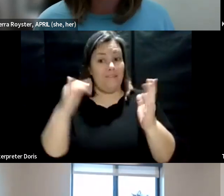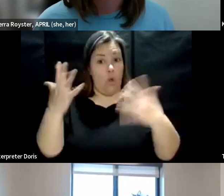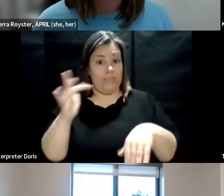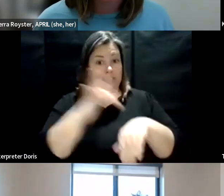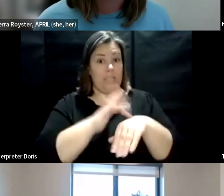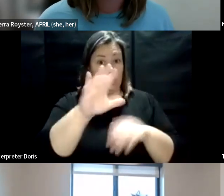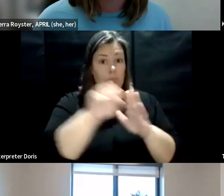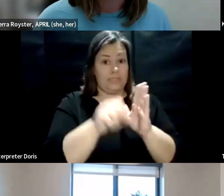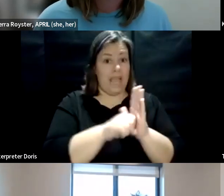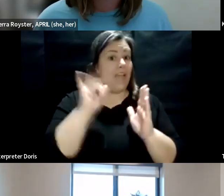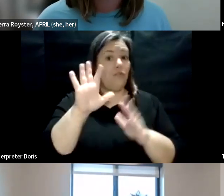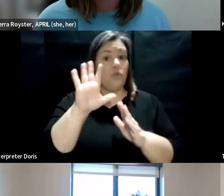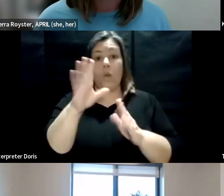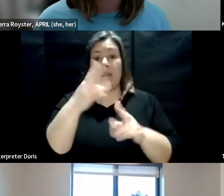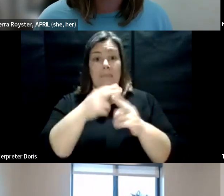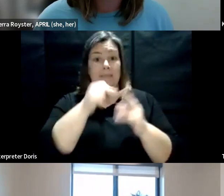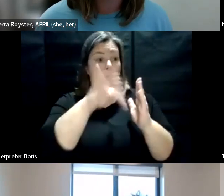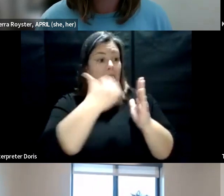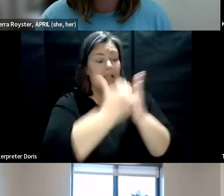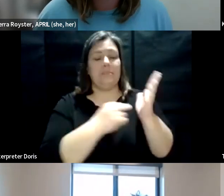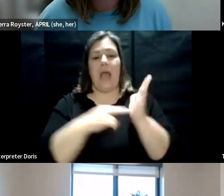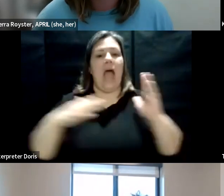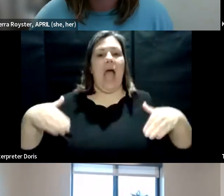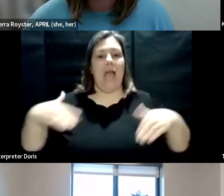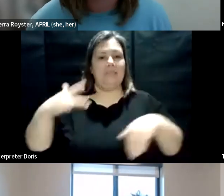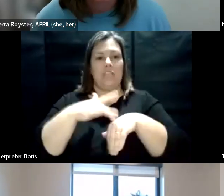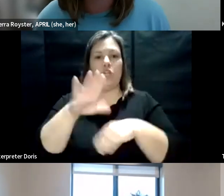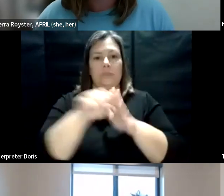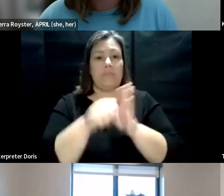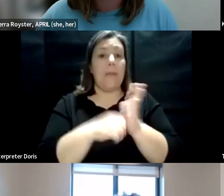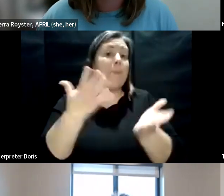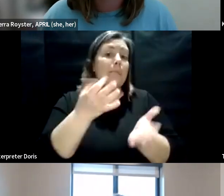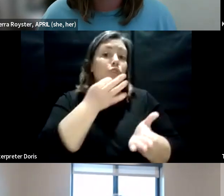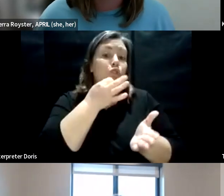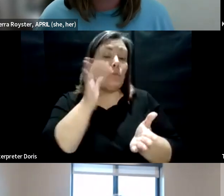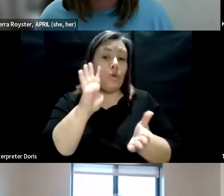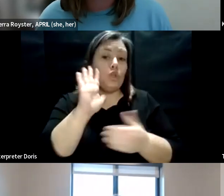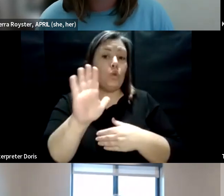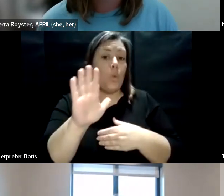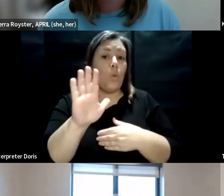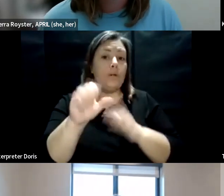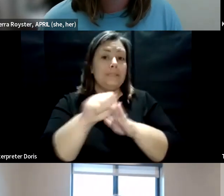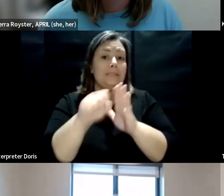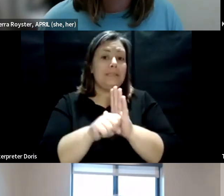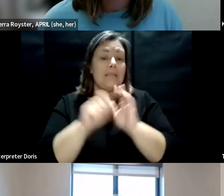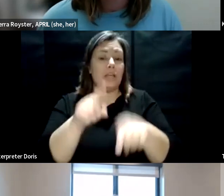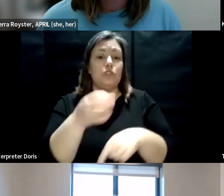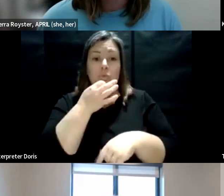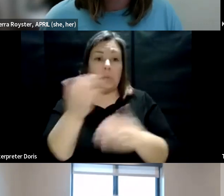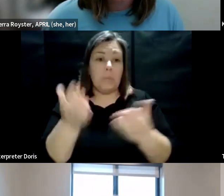But you can see if they've come to your state. If your state is not on there they haven't come yet. But you can see if they've come to your state, and if your state's not on there, they haven't come yet, so you're probably you might be coming up sooner or later.